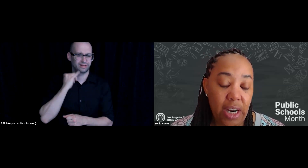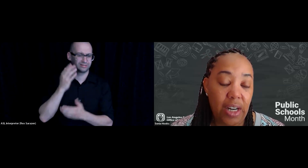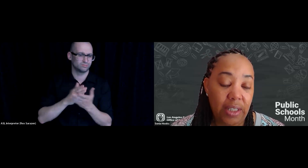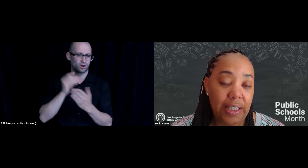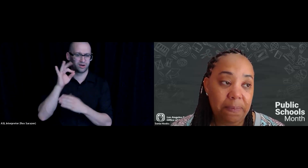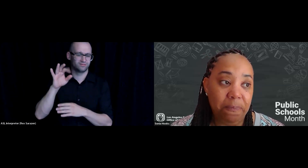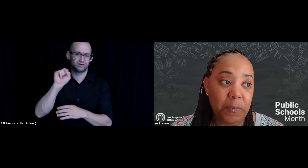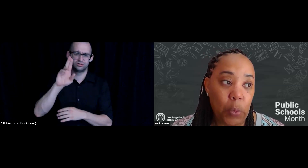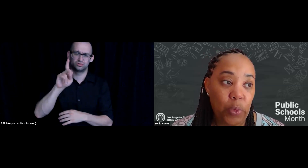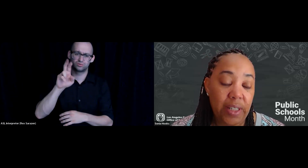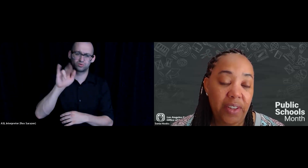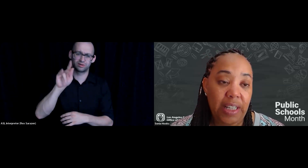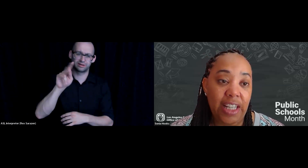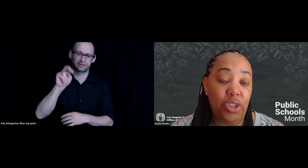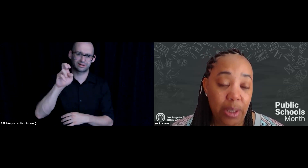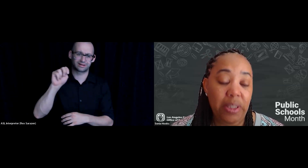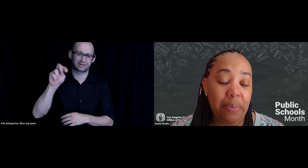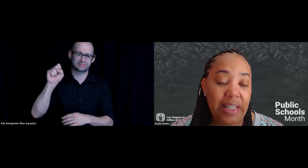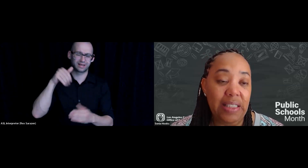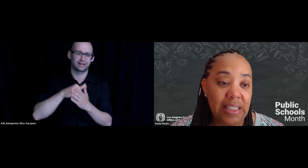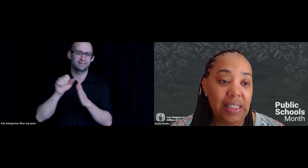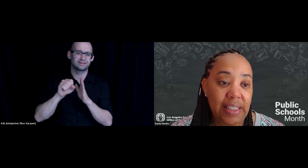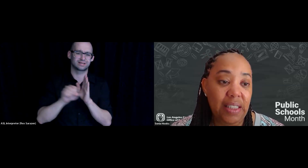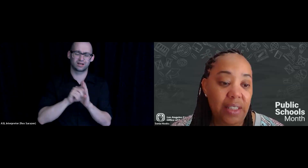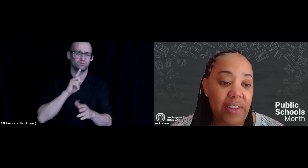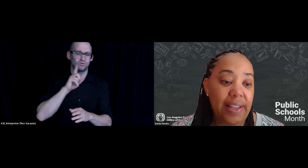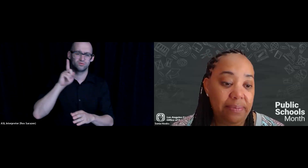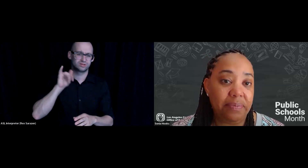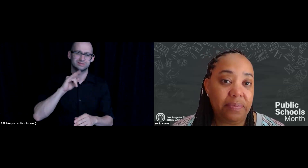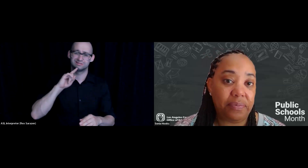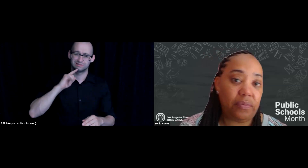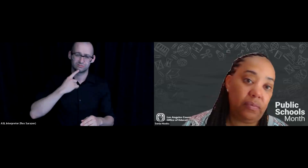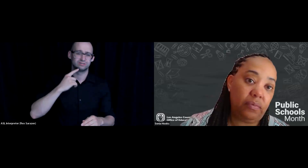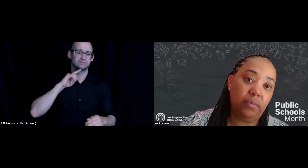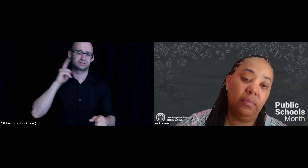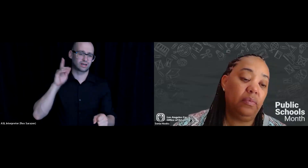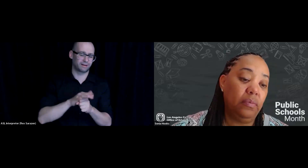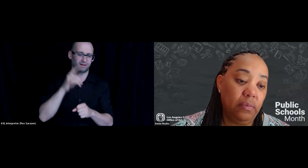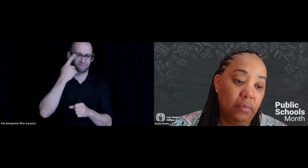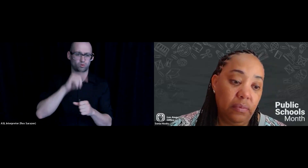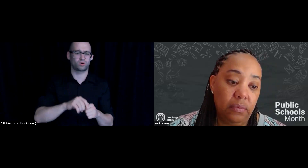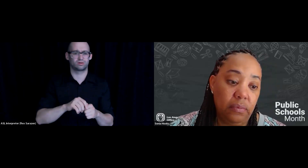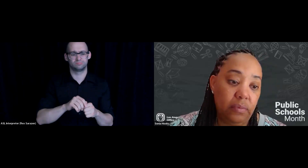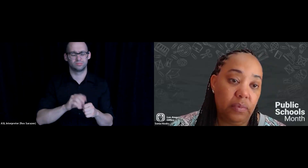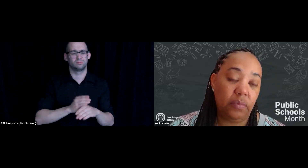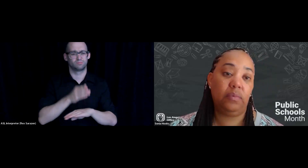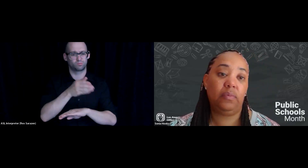We are really extremely committed to deleting a divide. Thank you so much, and thank you